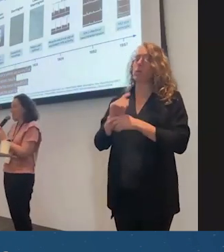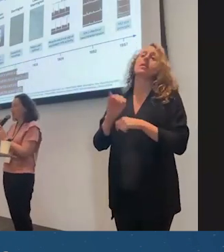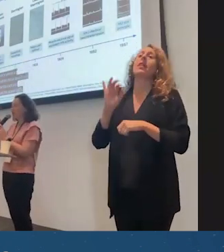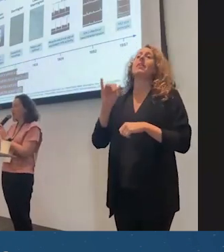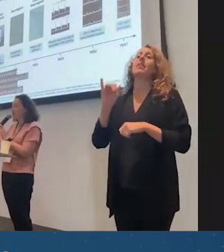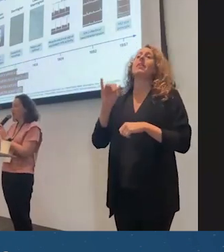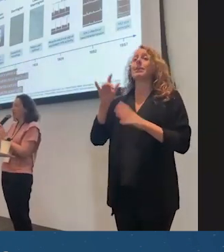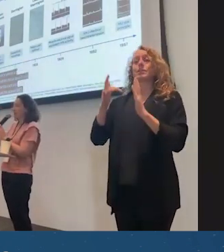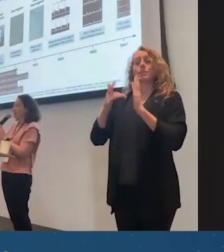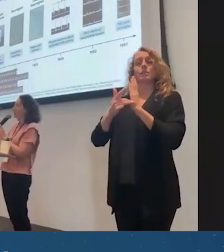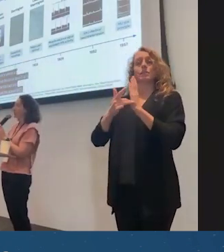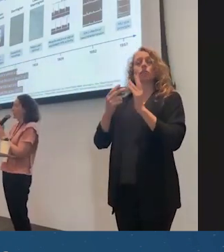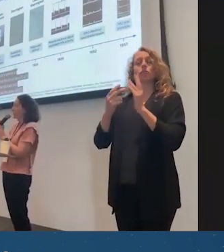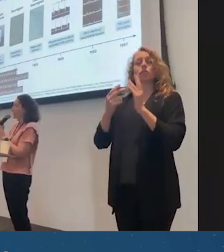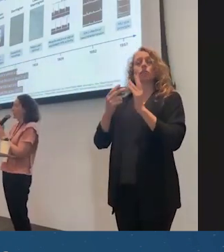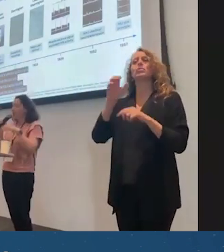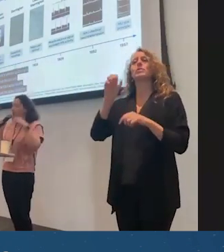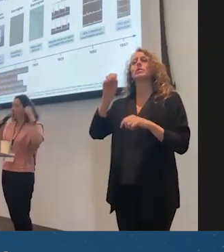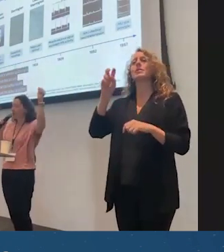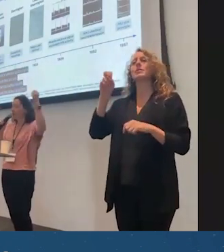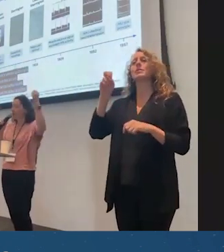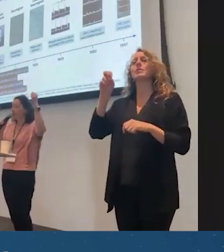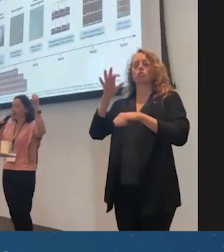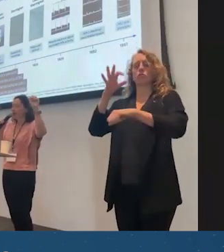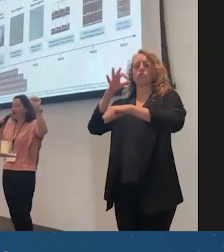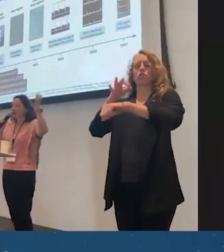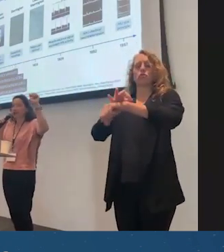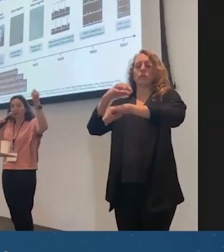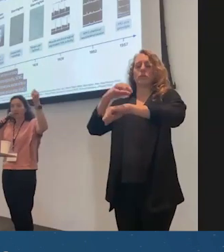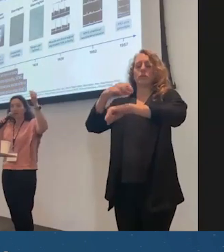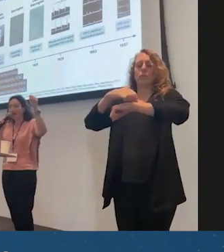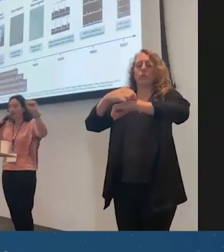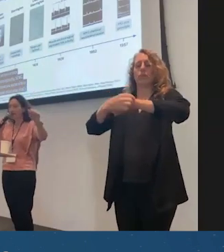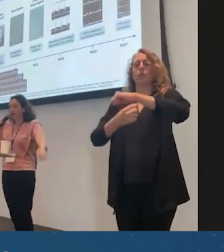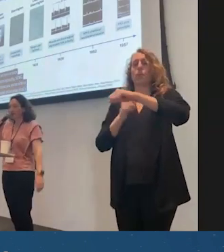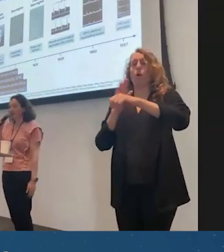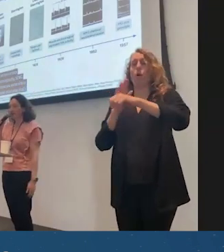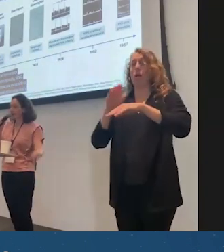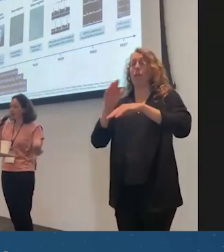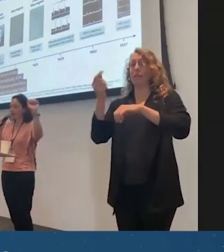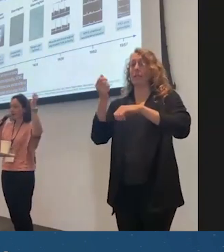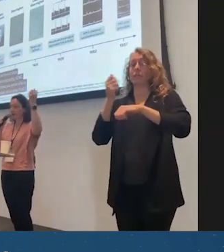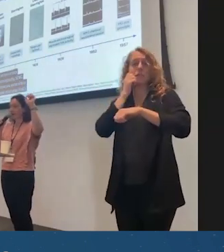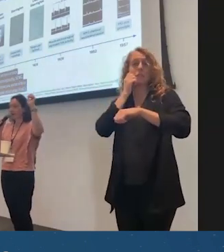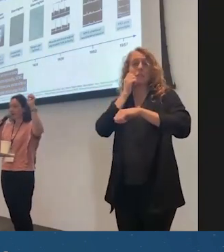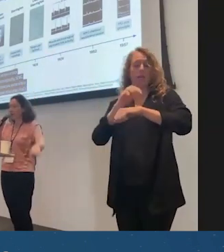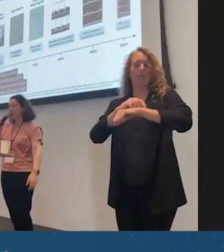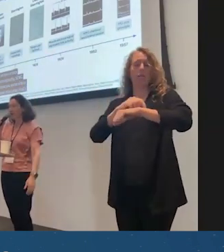that uses sensors placed on the wrist, on the skin around the wrist, just like a of a watch,